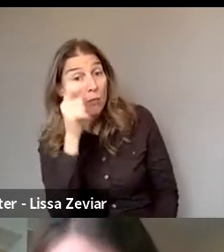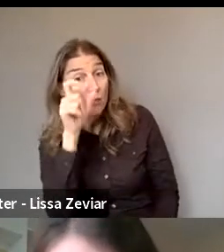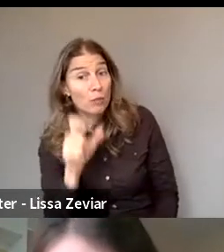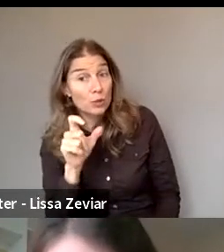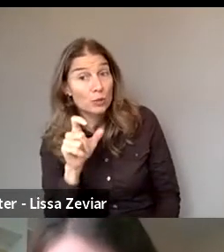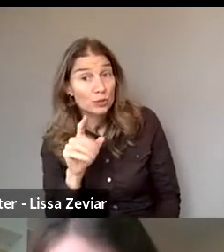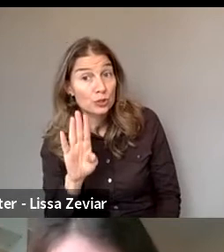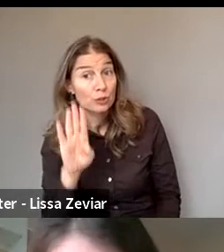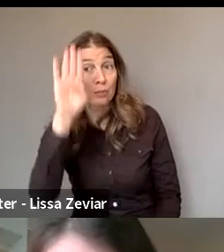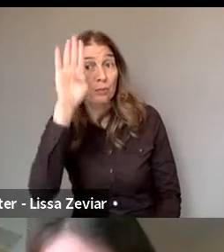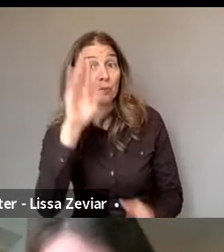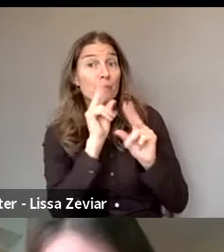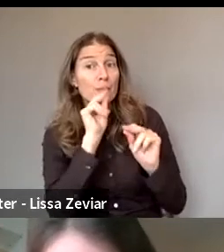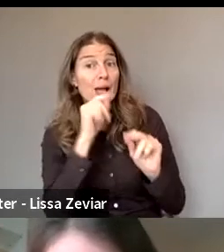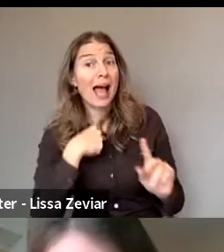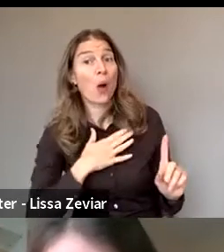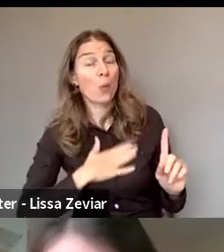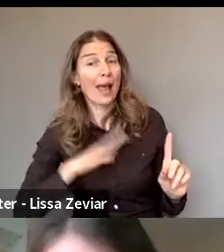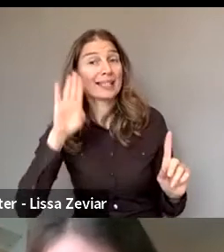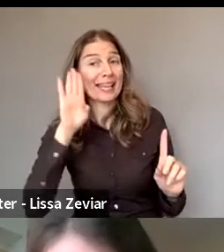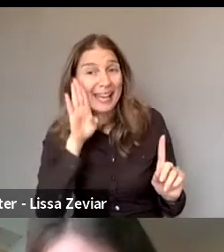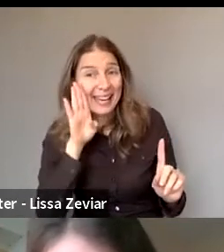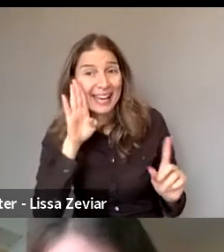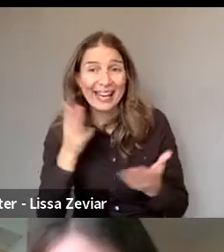I’d like to hear some voices, perhaps from participants.